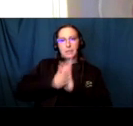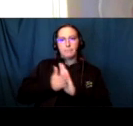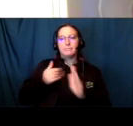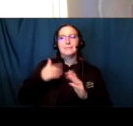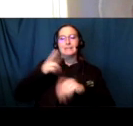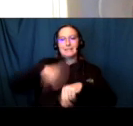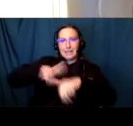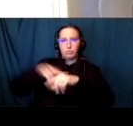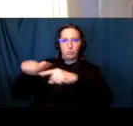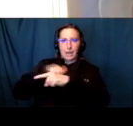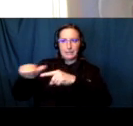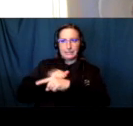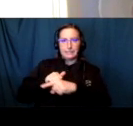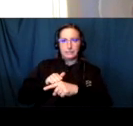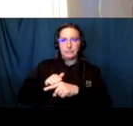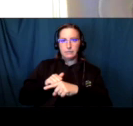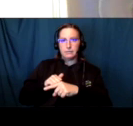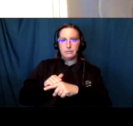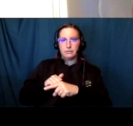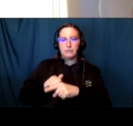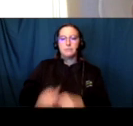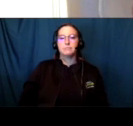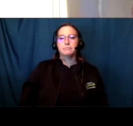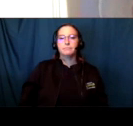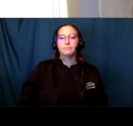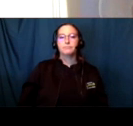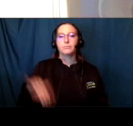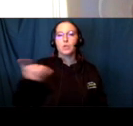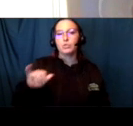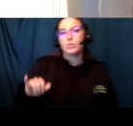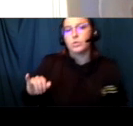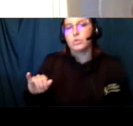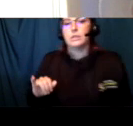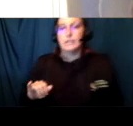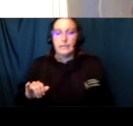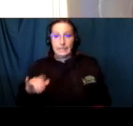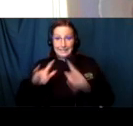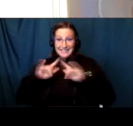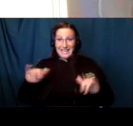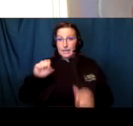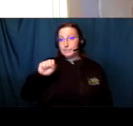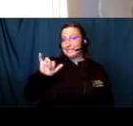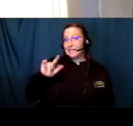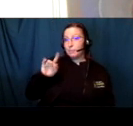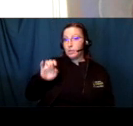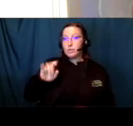those aspects. And discrimination of words that have the same syllables but different consonants.